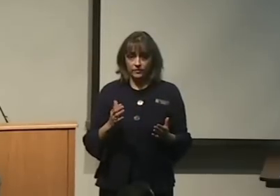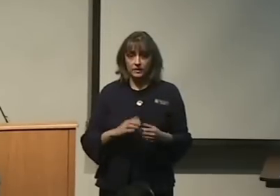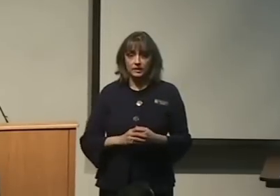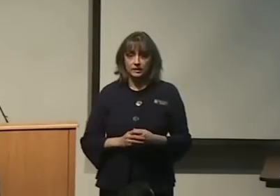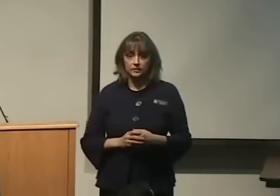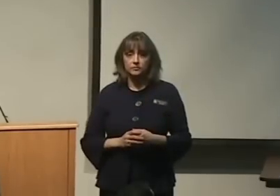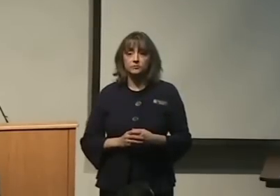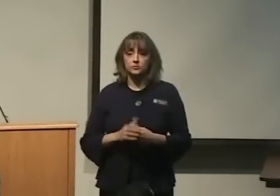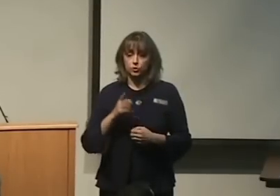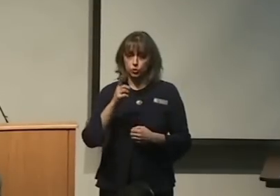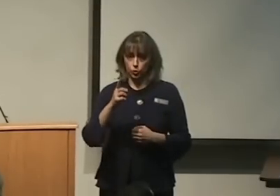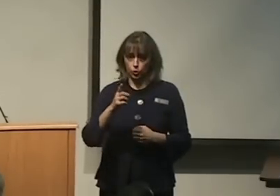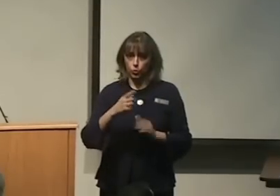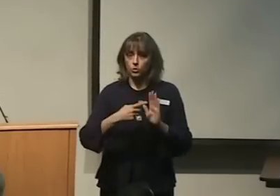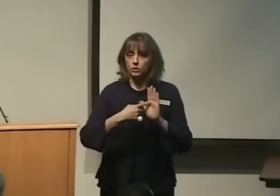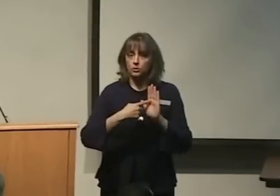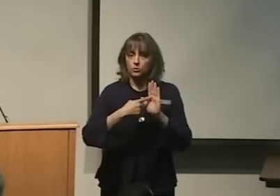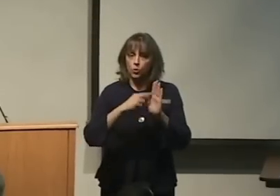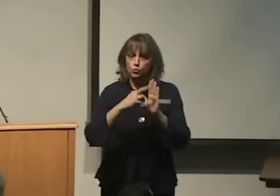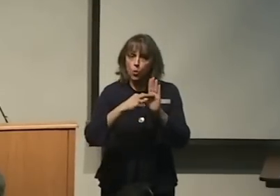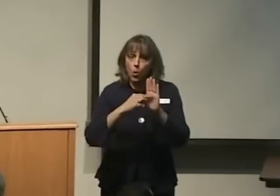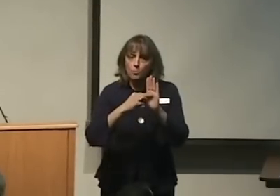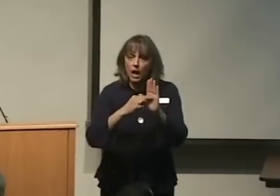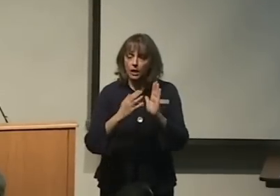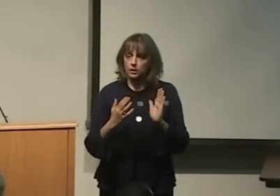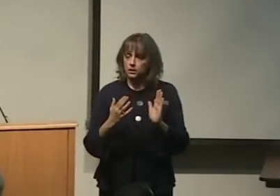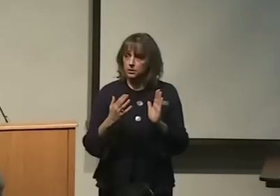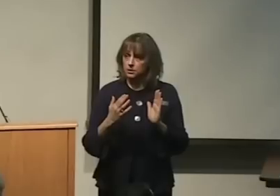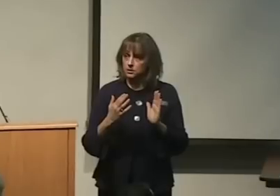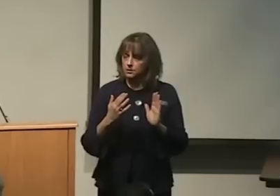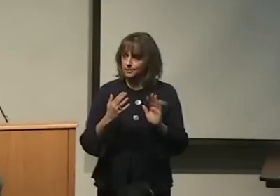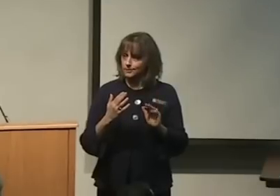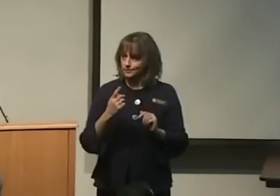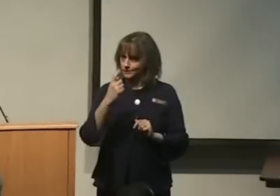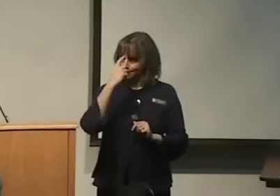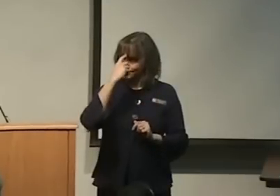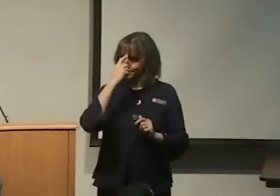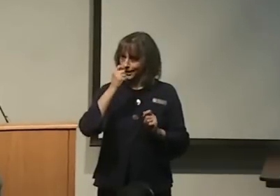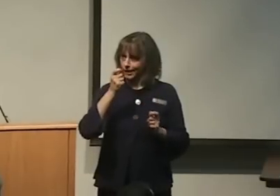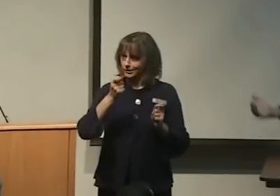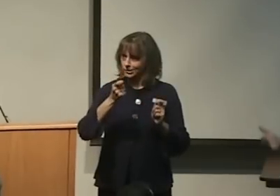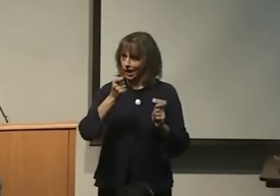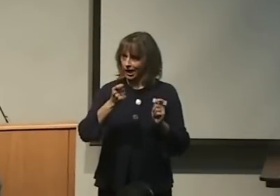to learn how to change your mind. And I think the best way to do that is not to be giving a lecture but, in fact, to be engaging with people